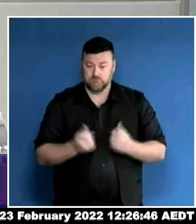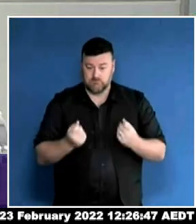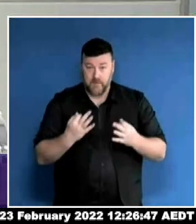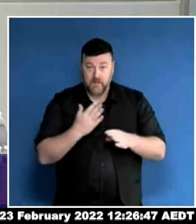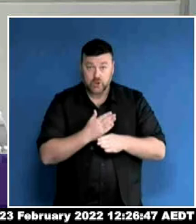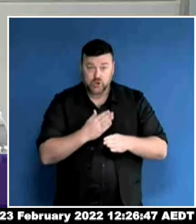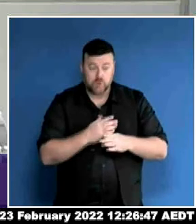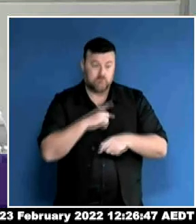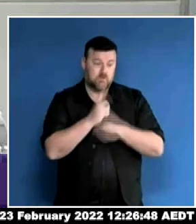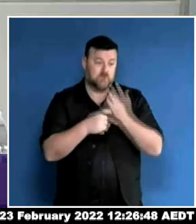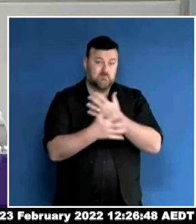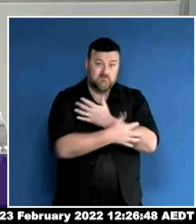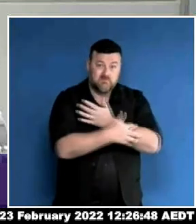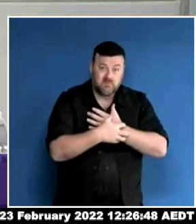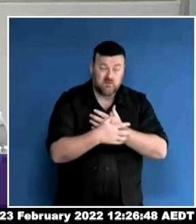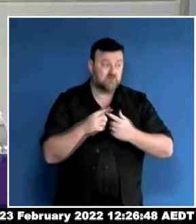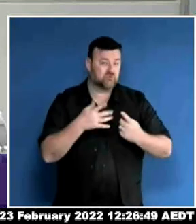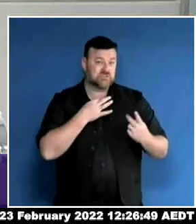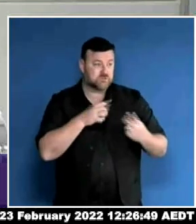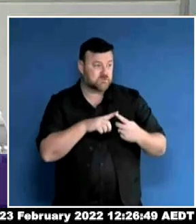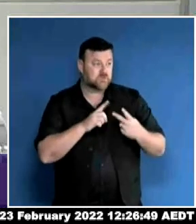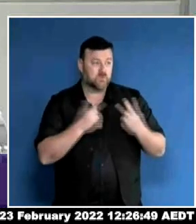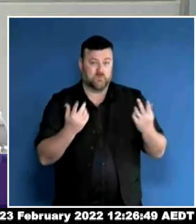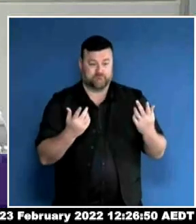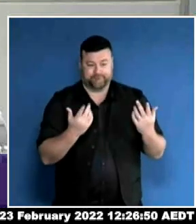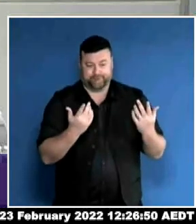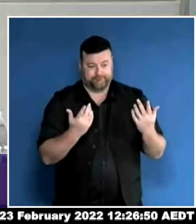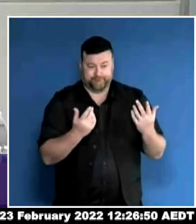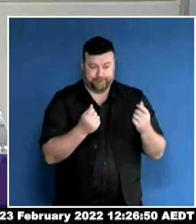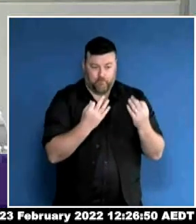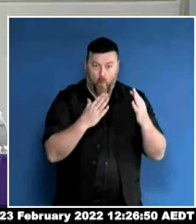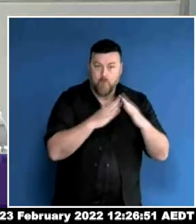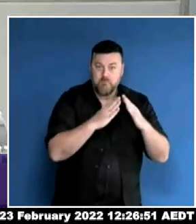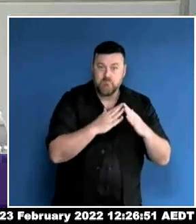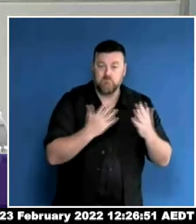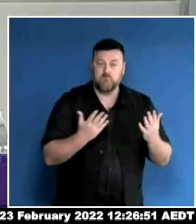homelessness, you end up needing to use more of the government services.